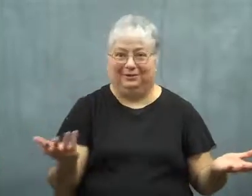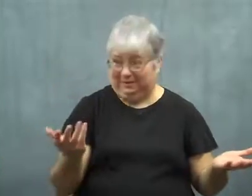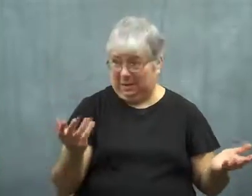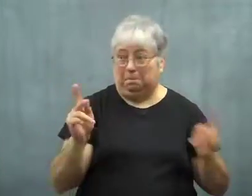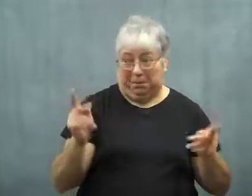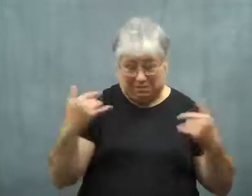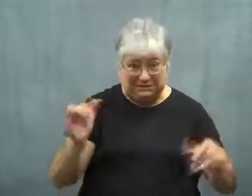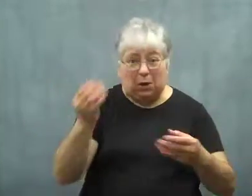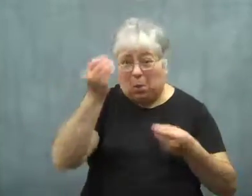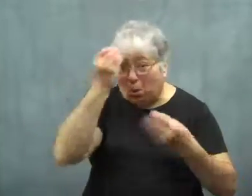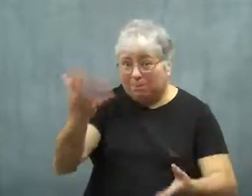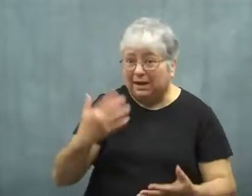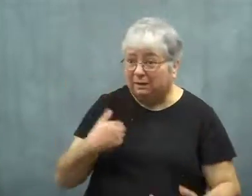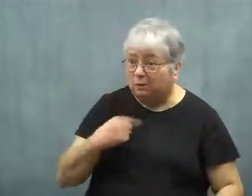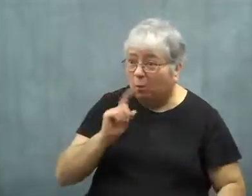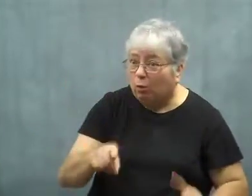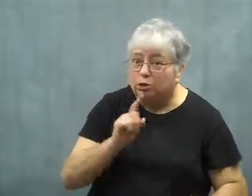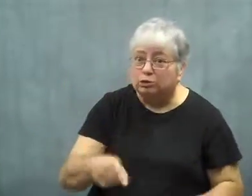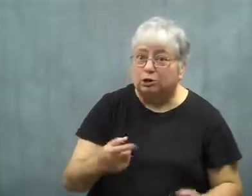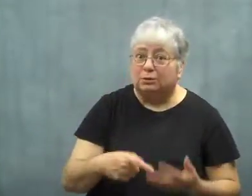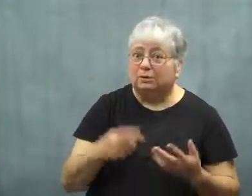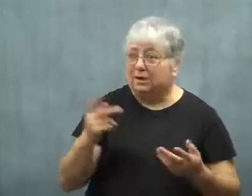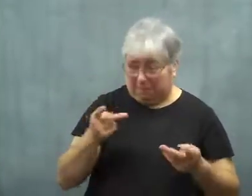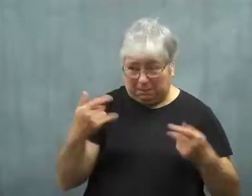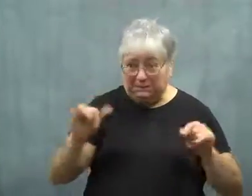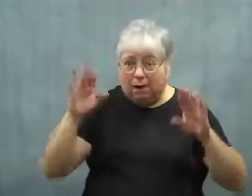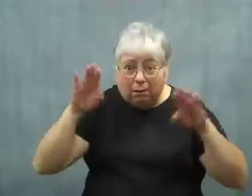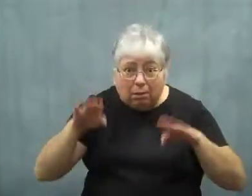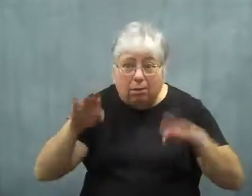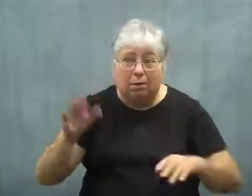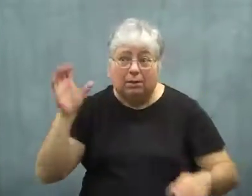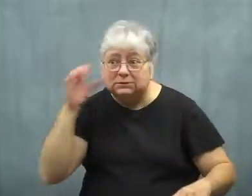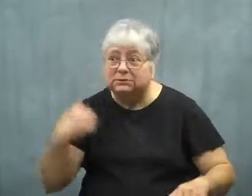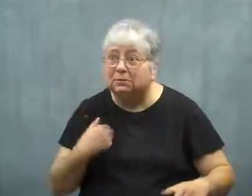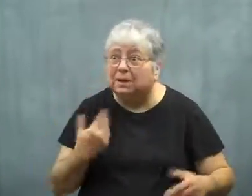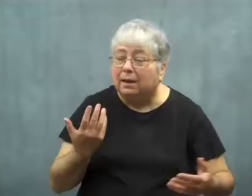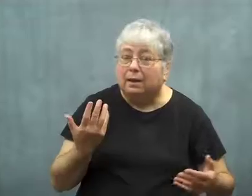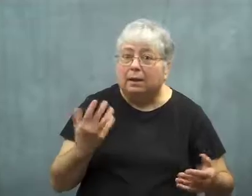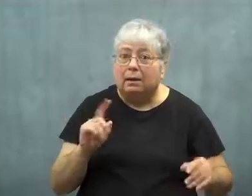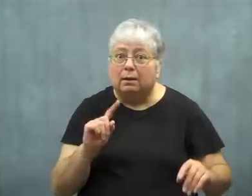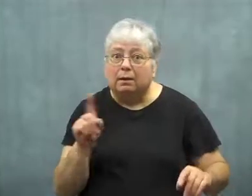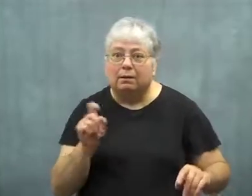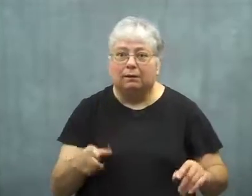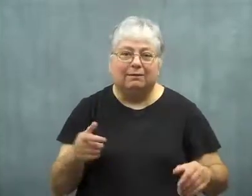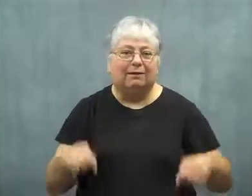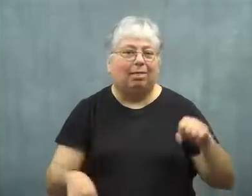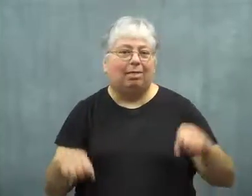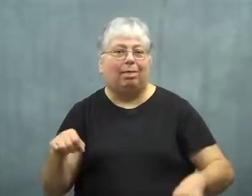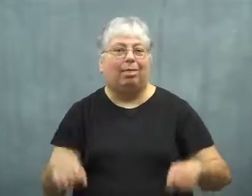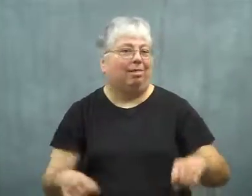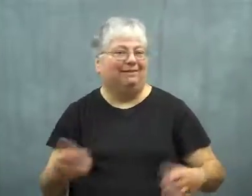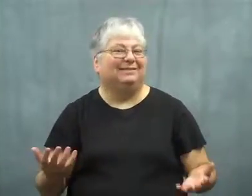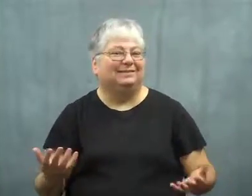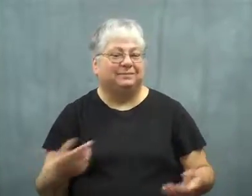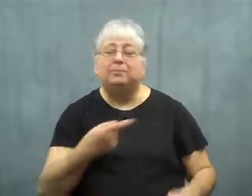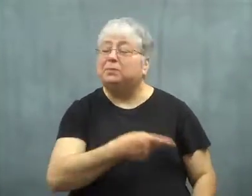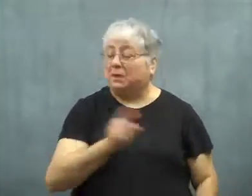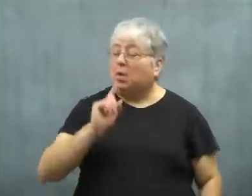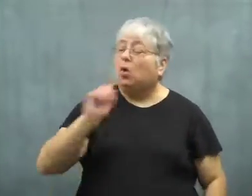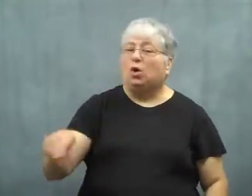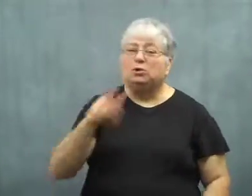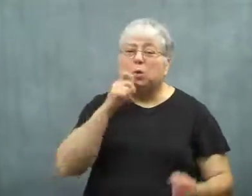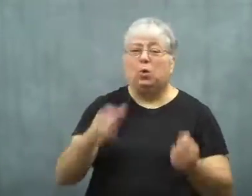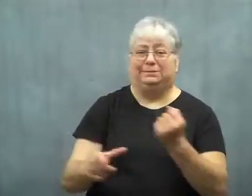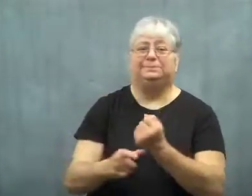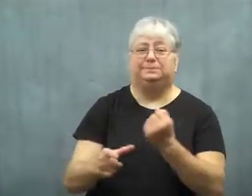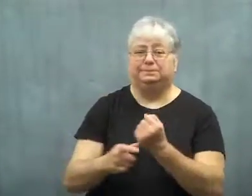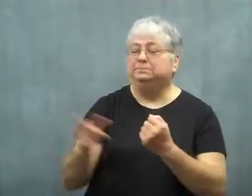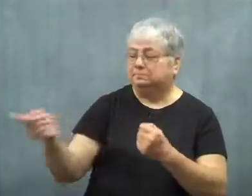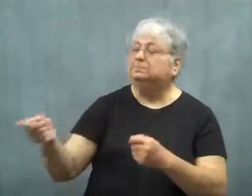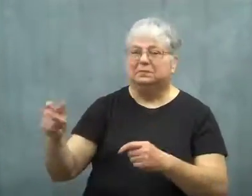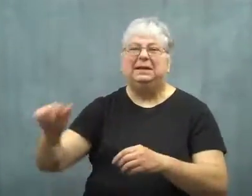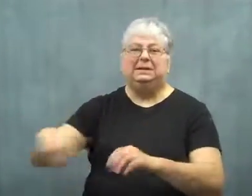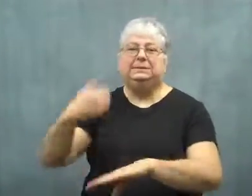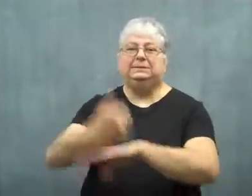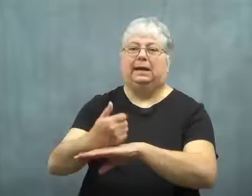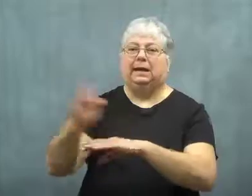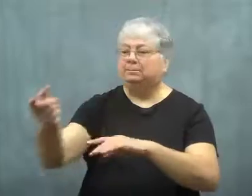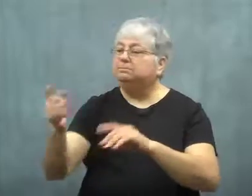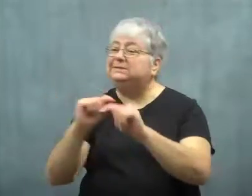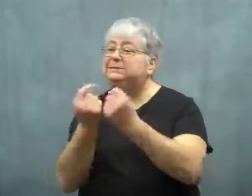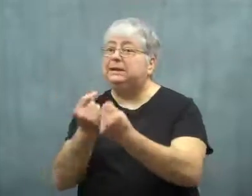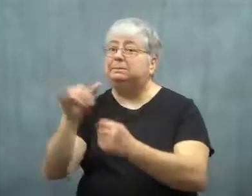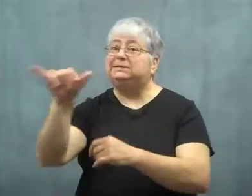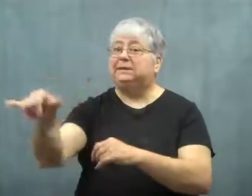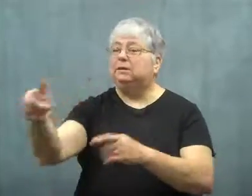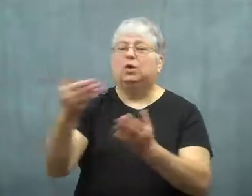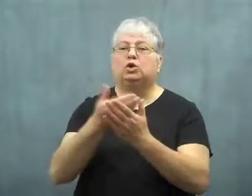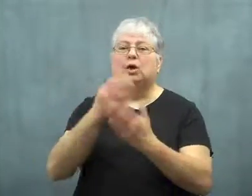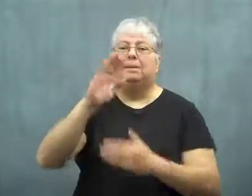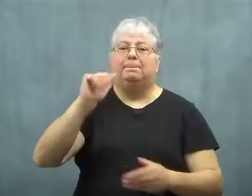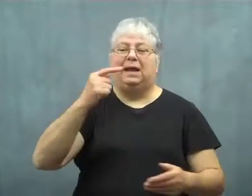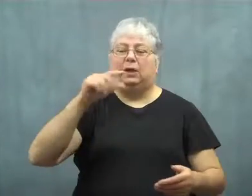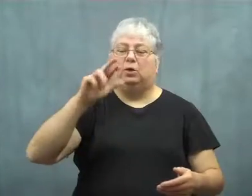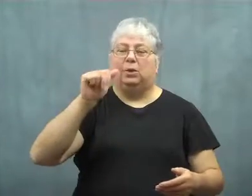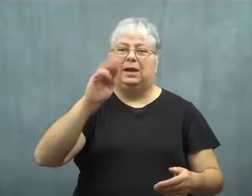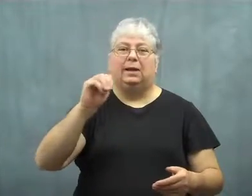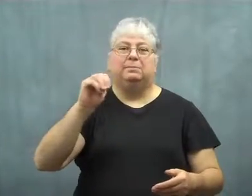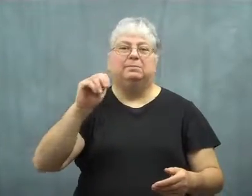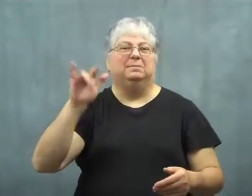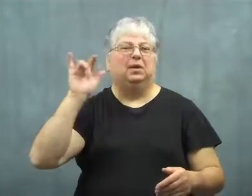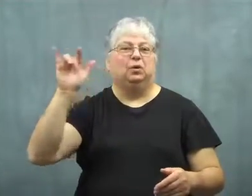He didn't know if people obeyed his orders or saw him as a leader.